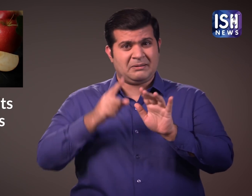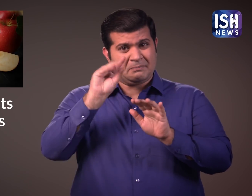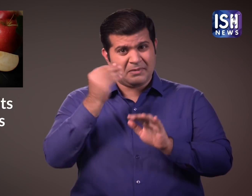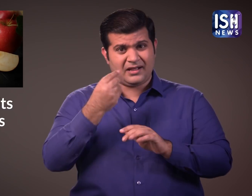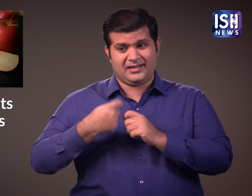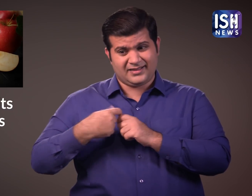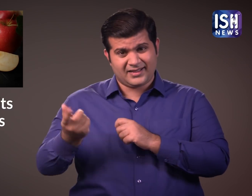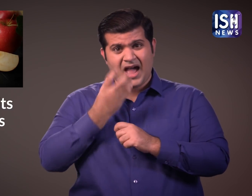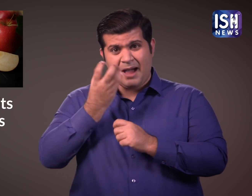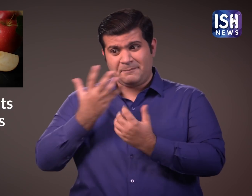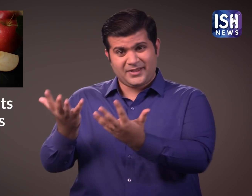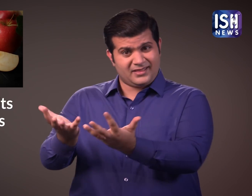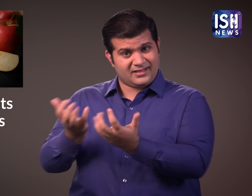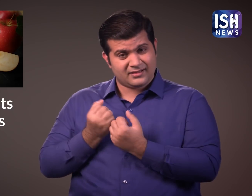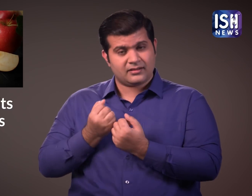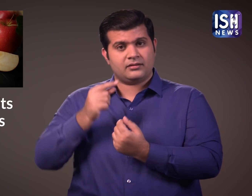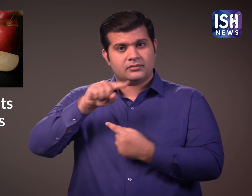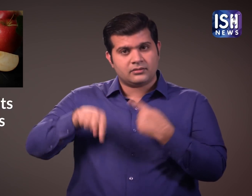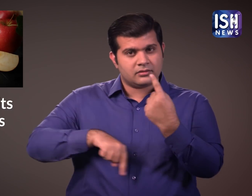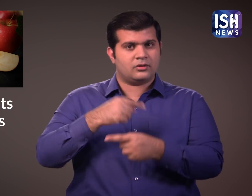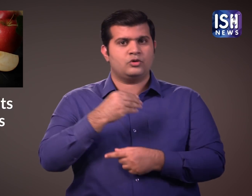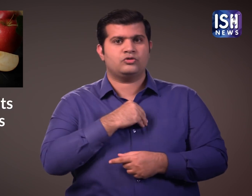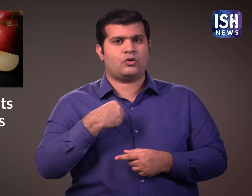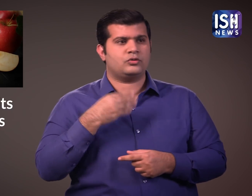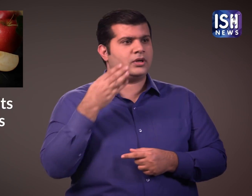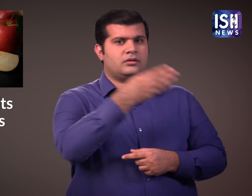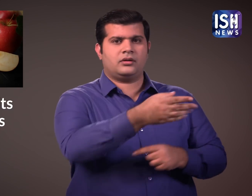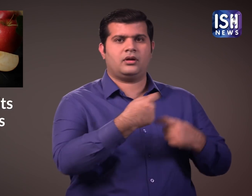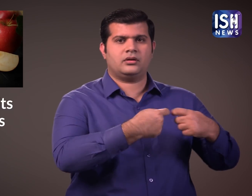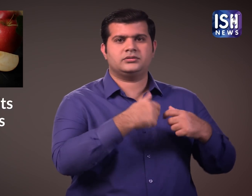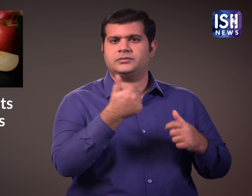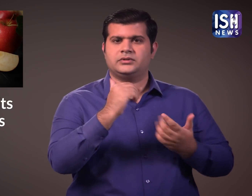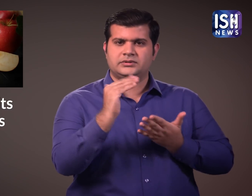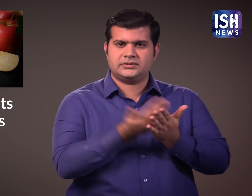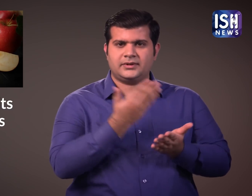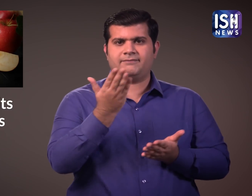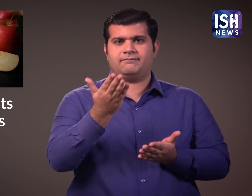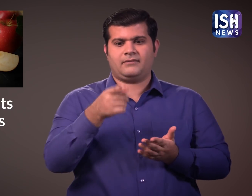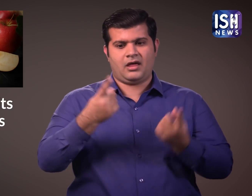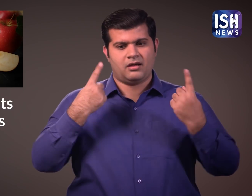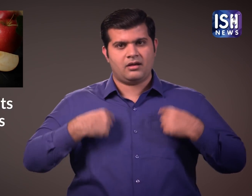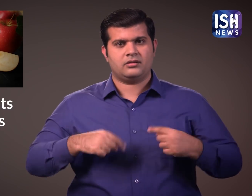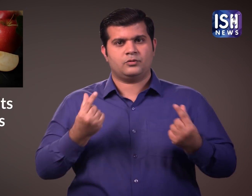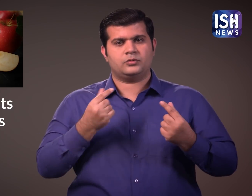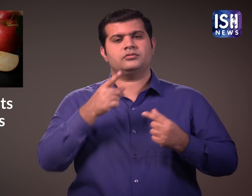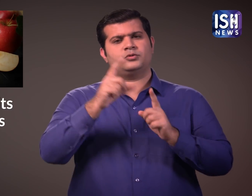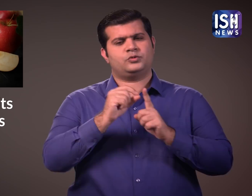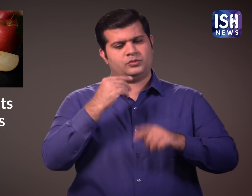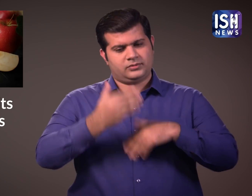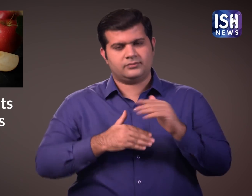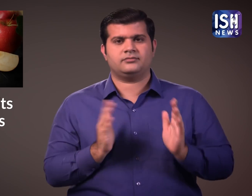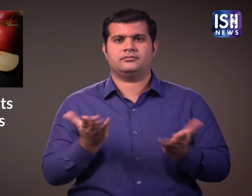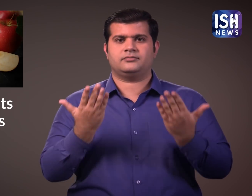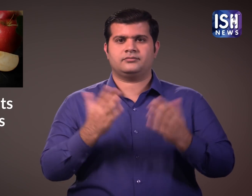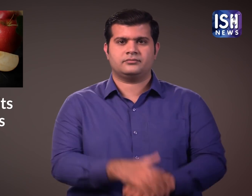spend a little money to buy apples so that you do not have to pay the doctor's fees.